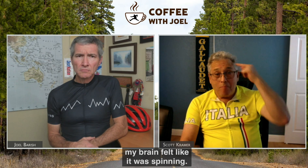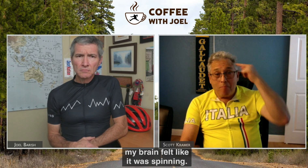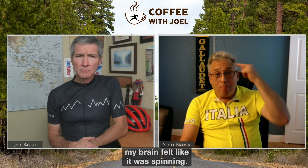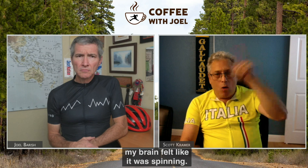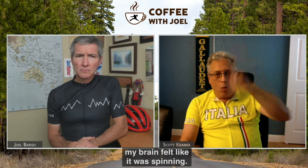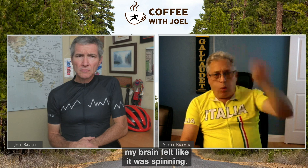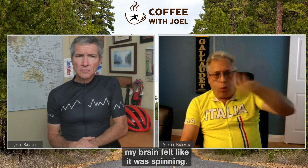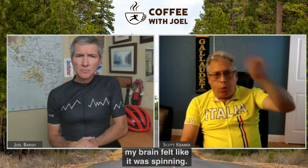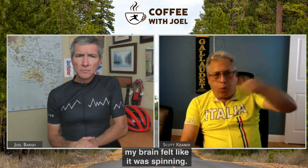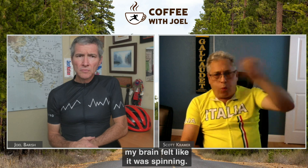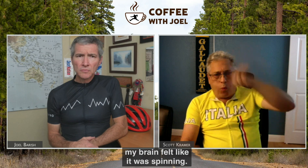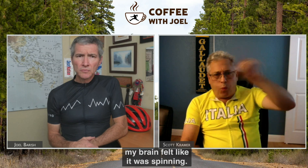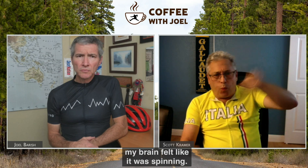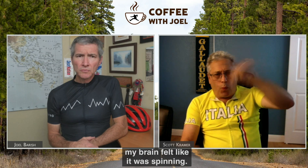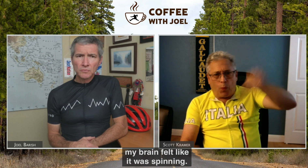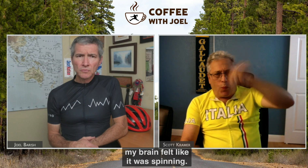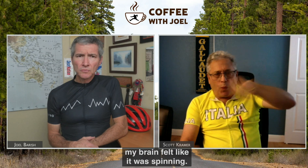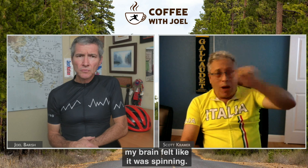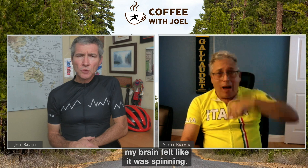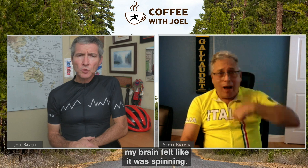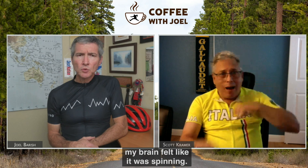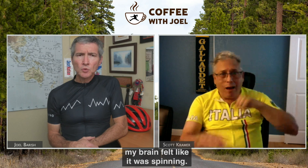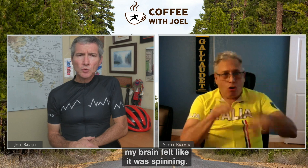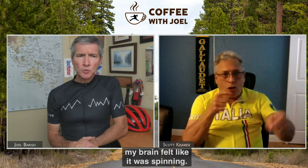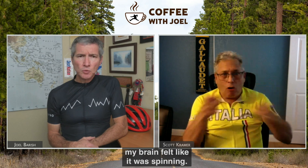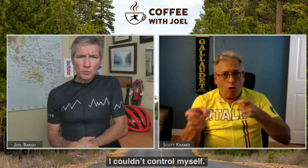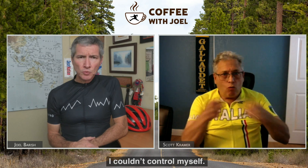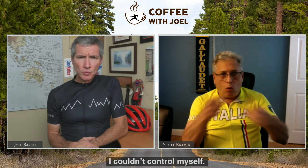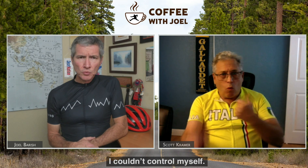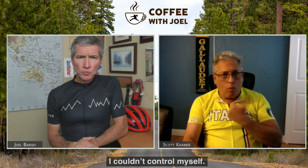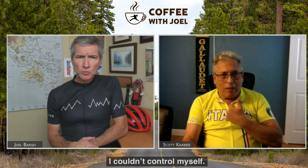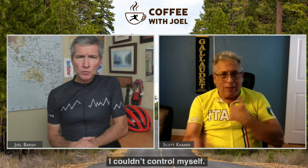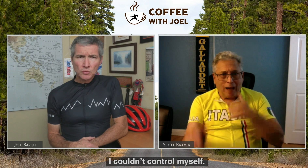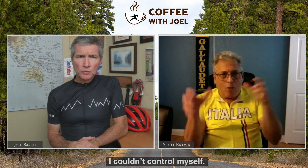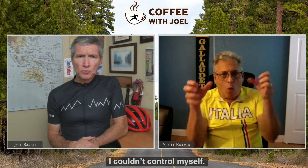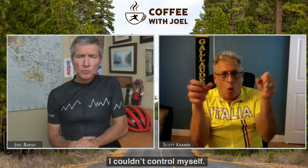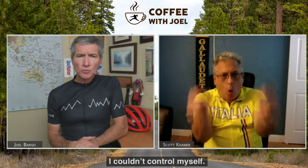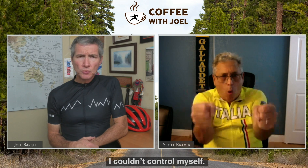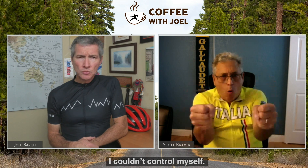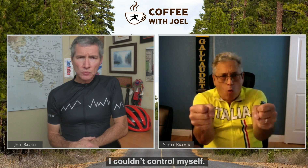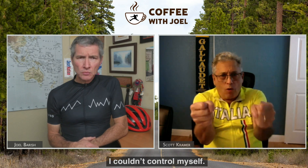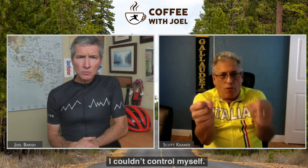my brain felt like it was spinning. I couldn’t control myself.